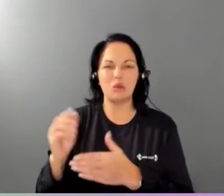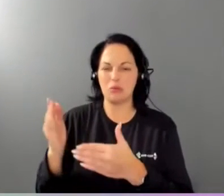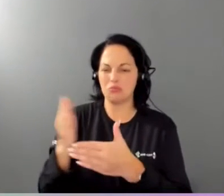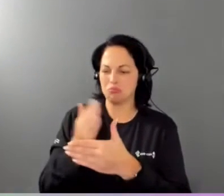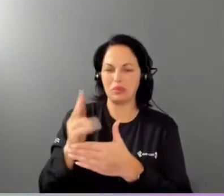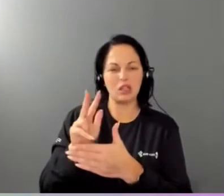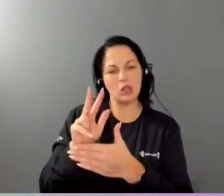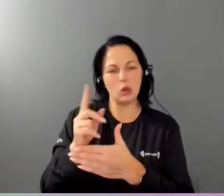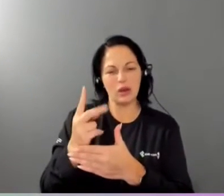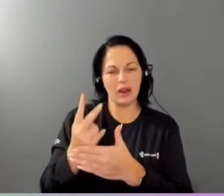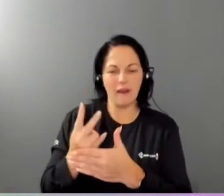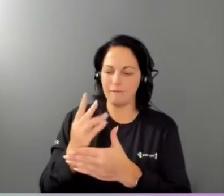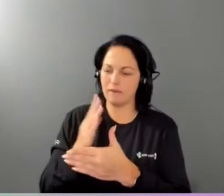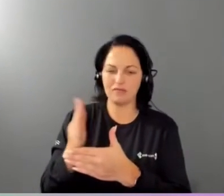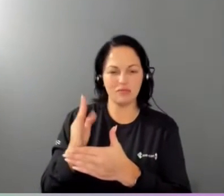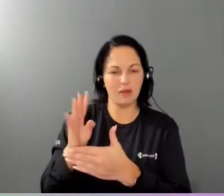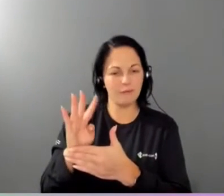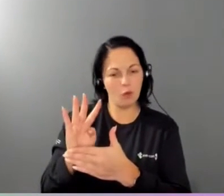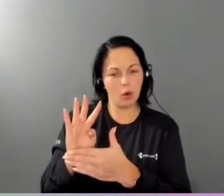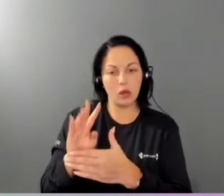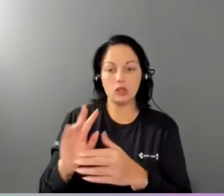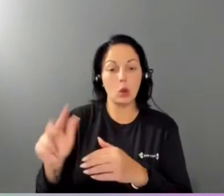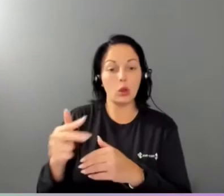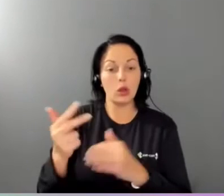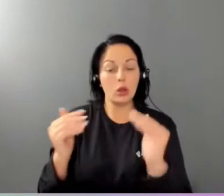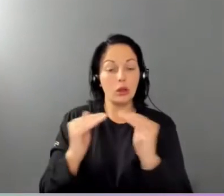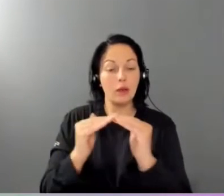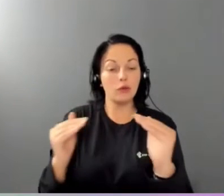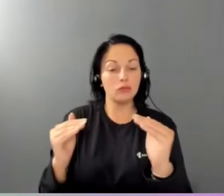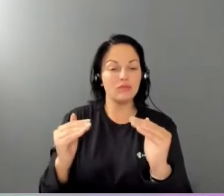level 3, this is where we see the much more proactive